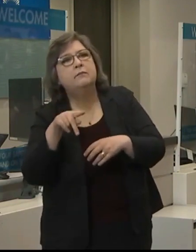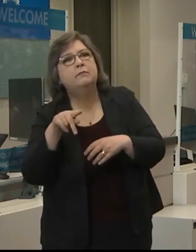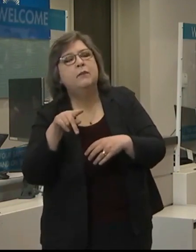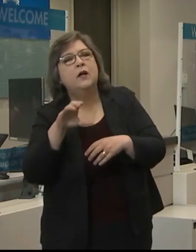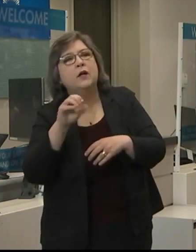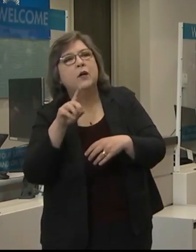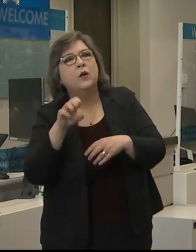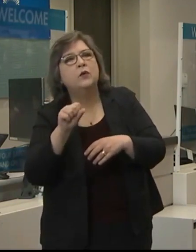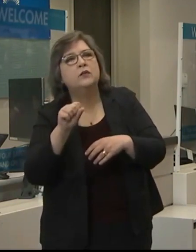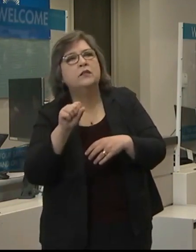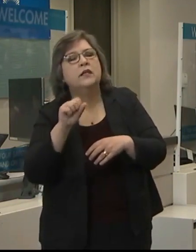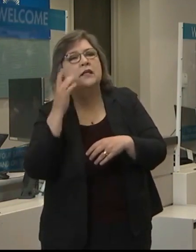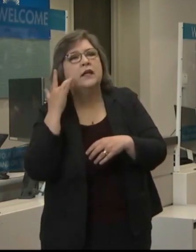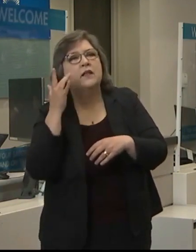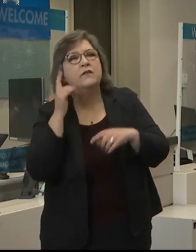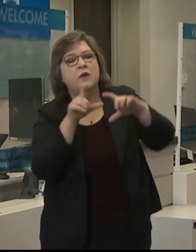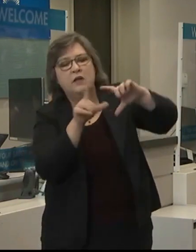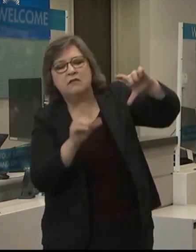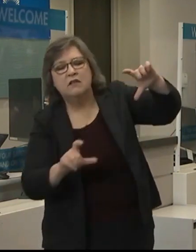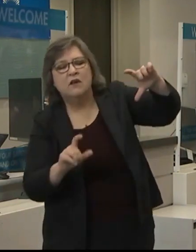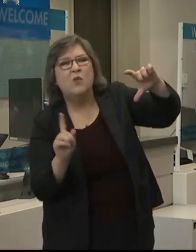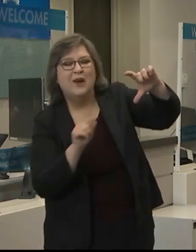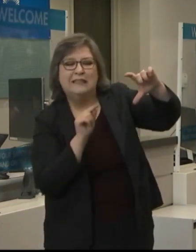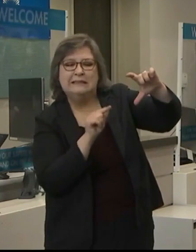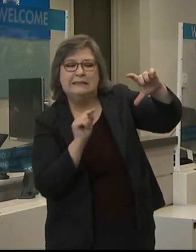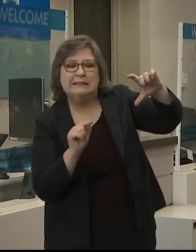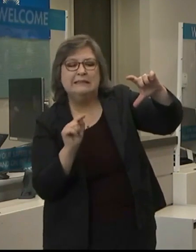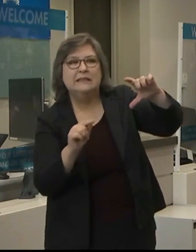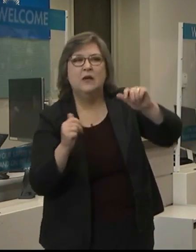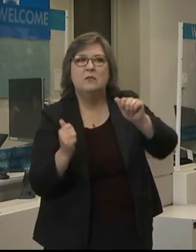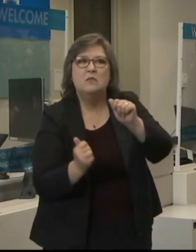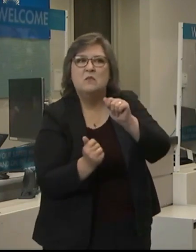communities most impacted by this pandemic that's around our equity frame,